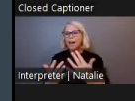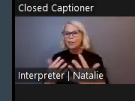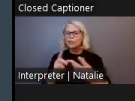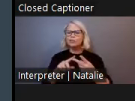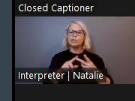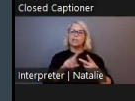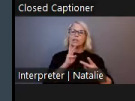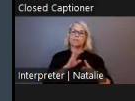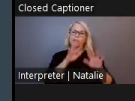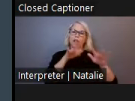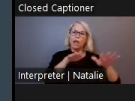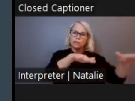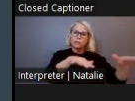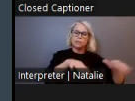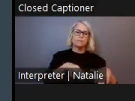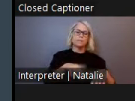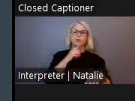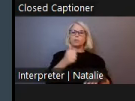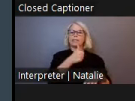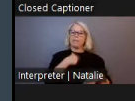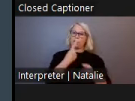making sure that they have the correct information.